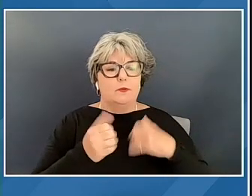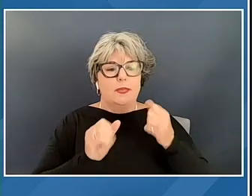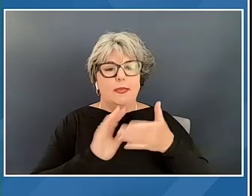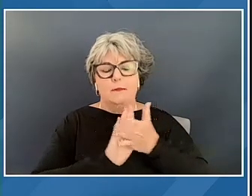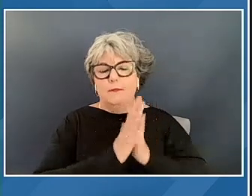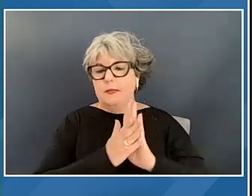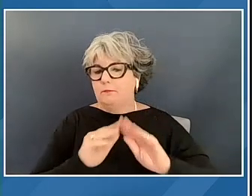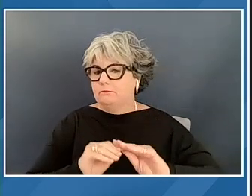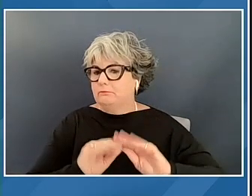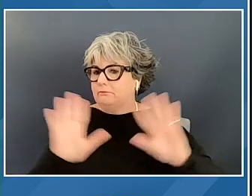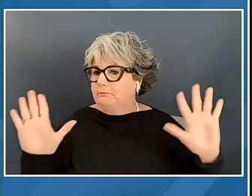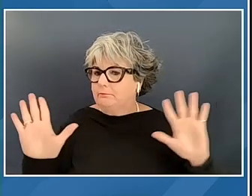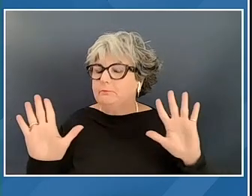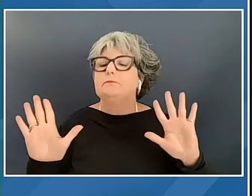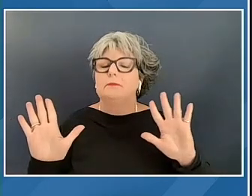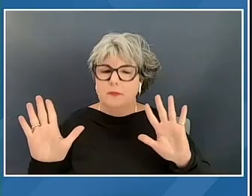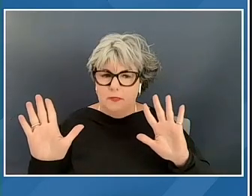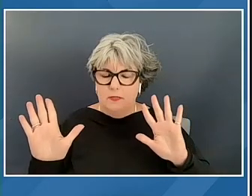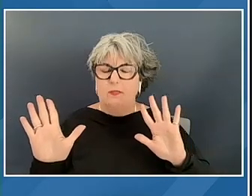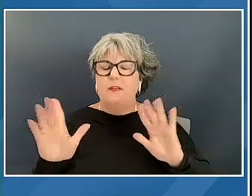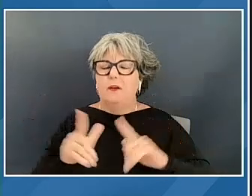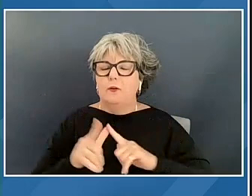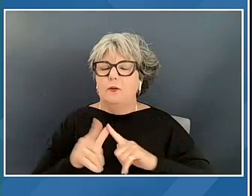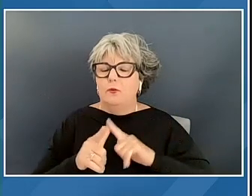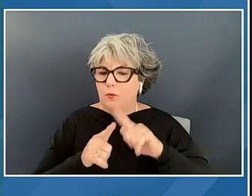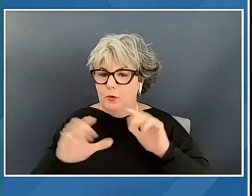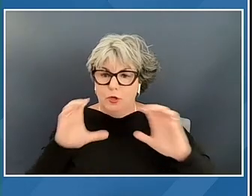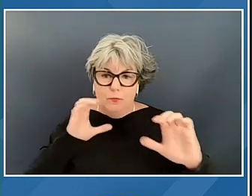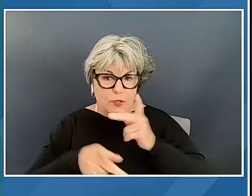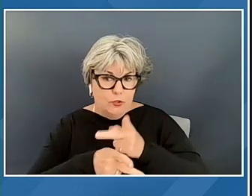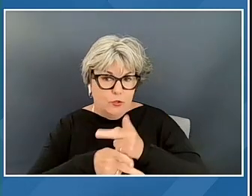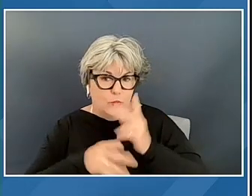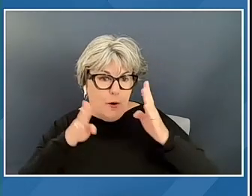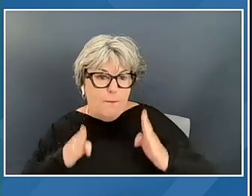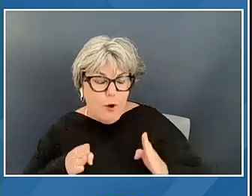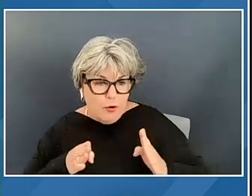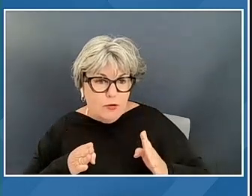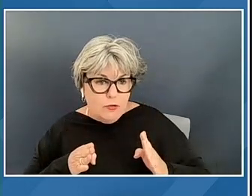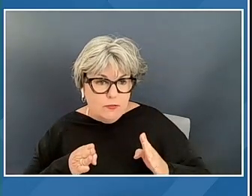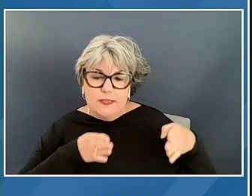communicate to our borrowers and have paths that are easier to, you know, to